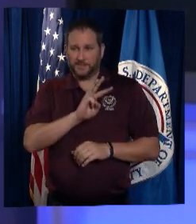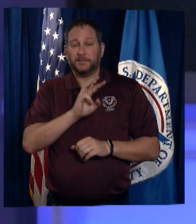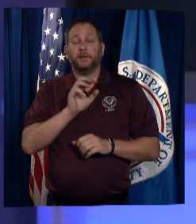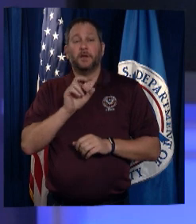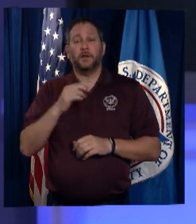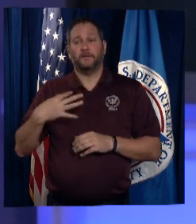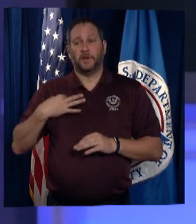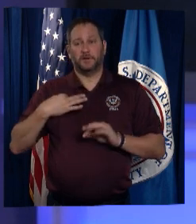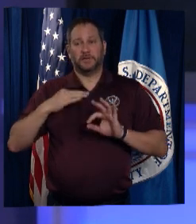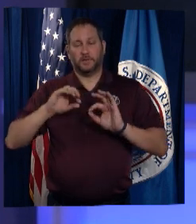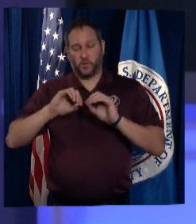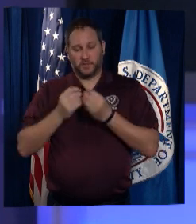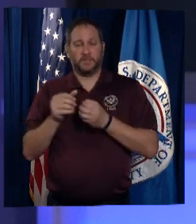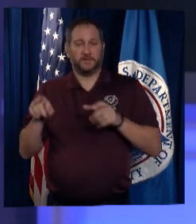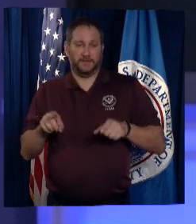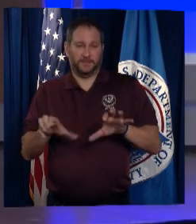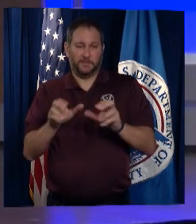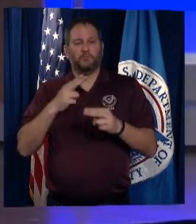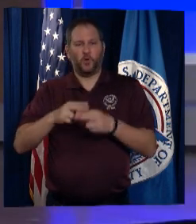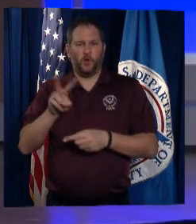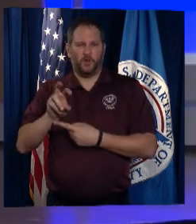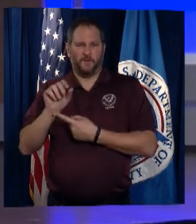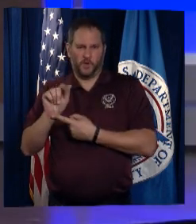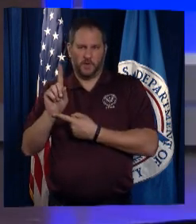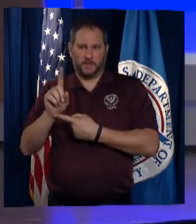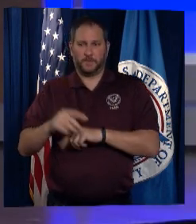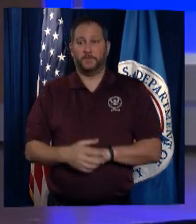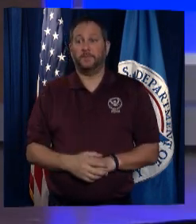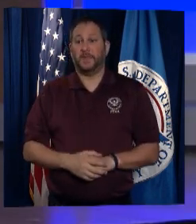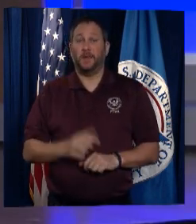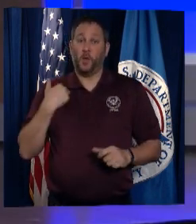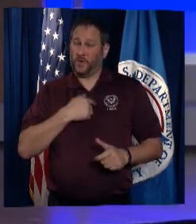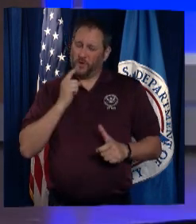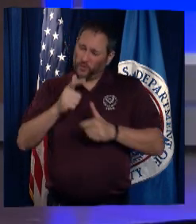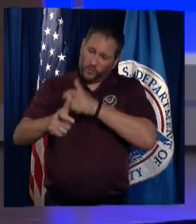the Dakotas. I'm the author of "How to Prepare for Everything" and Executive